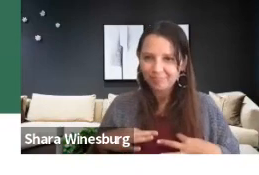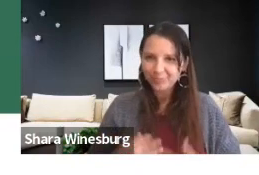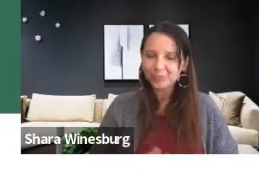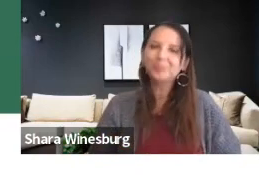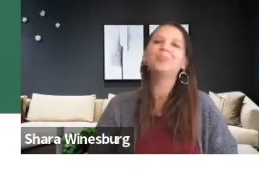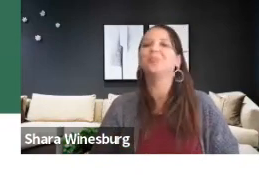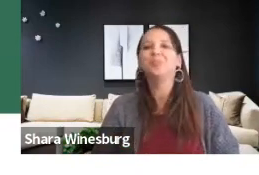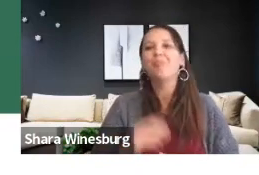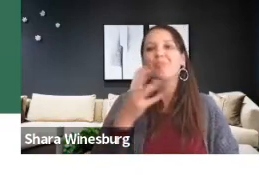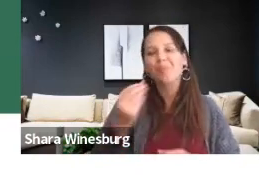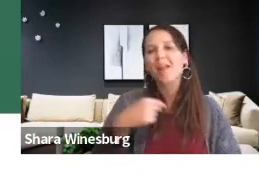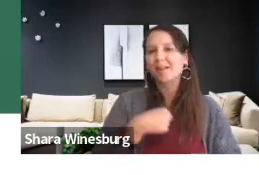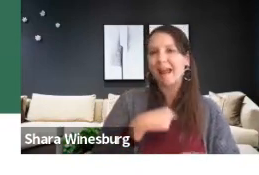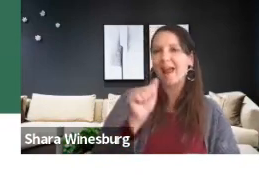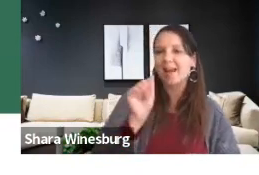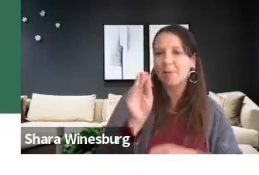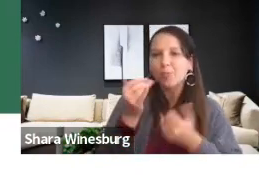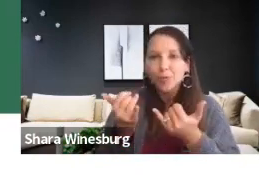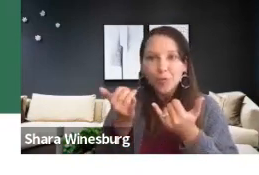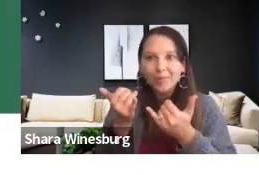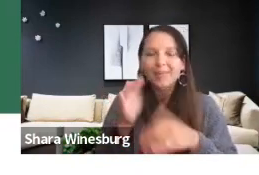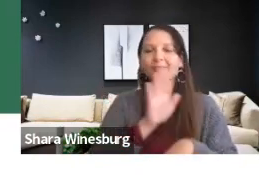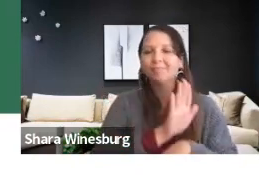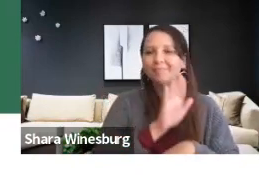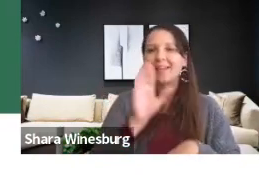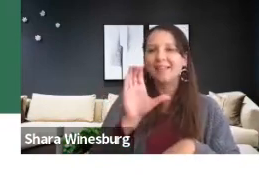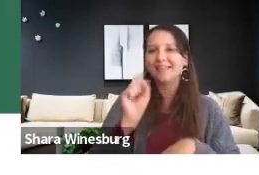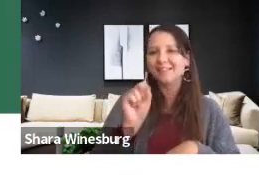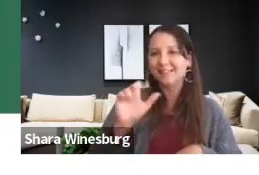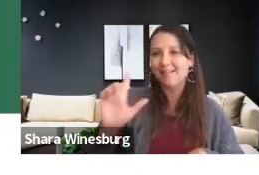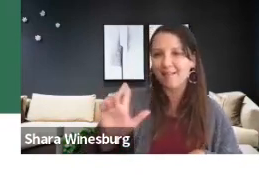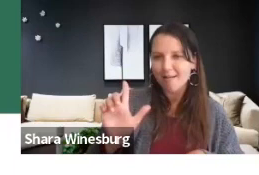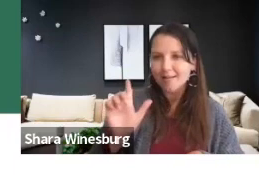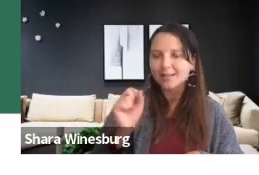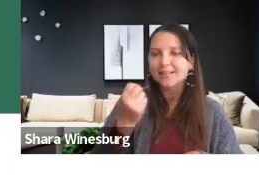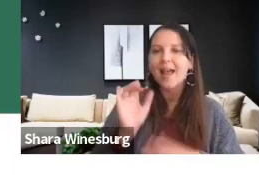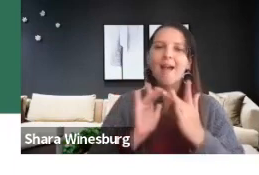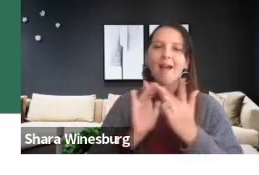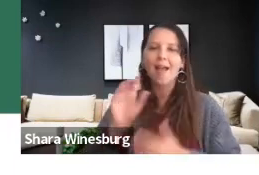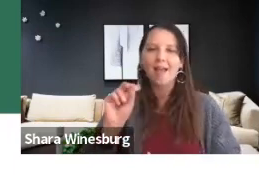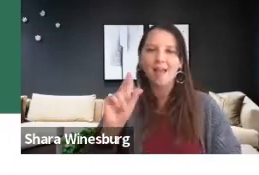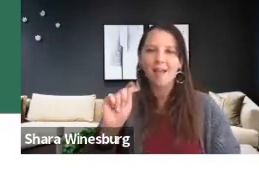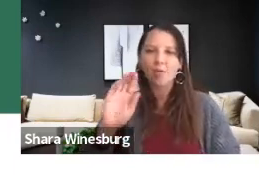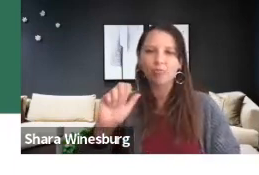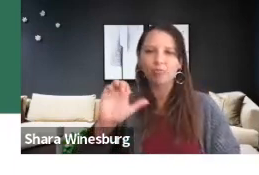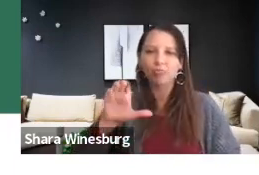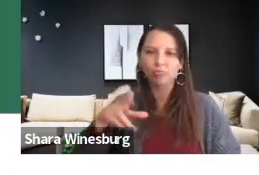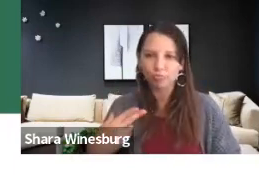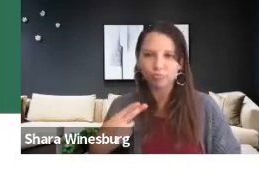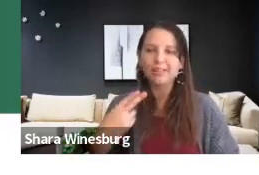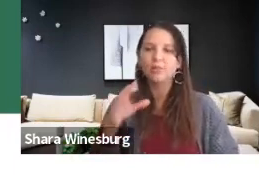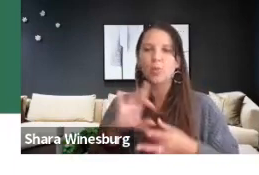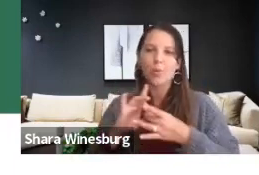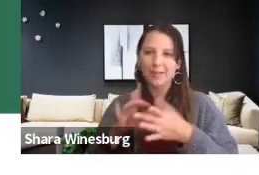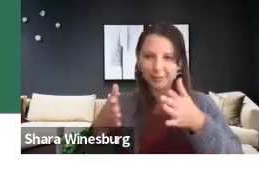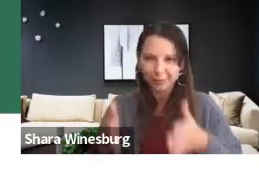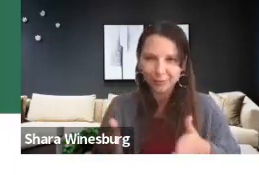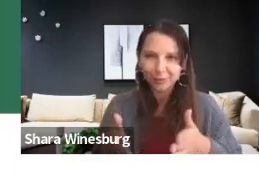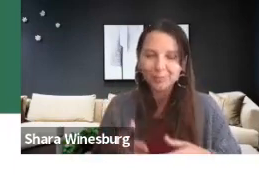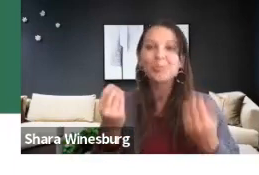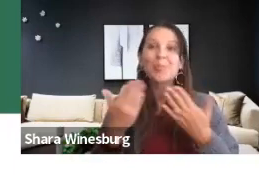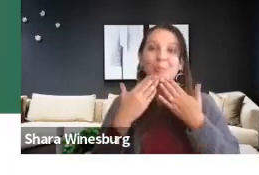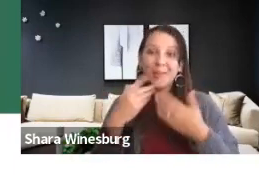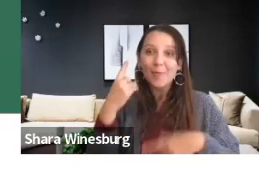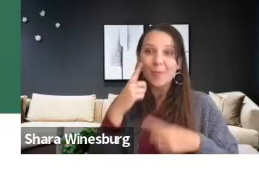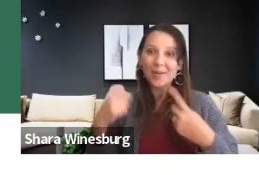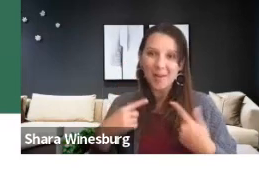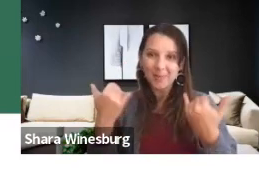a maroon-colored shirt underneath. I currently serve as CSDL's Outreach Coordinator.